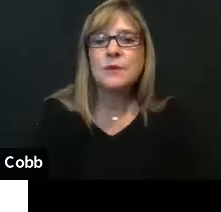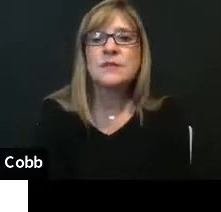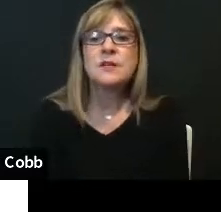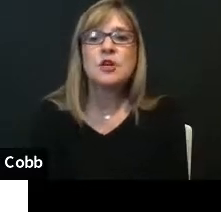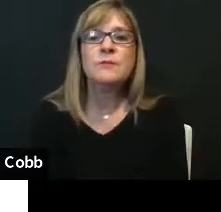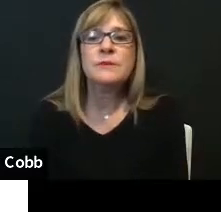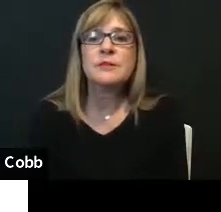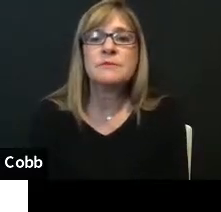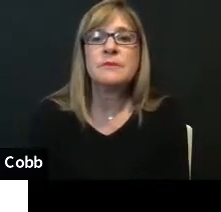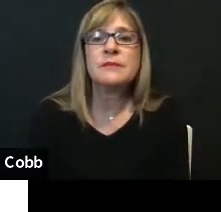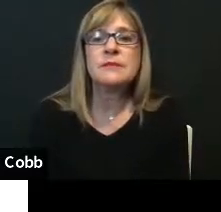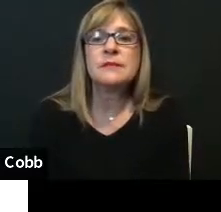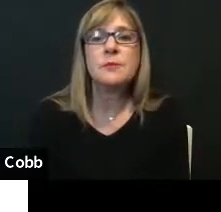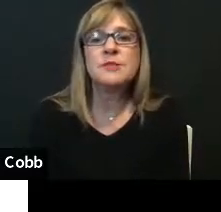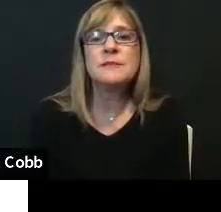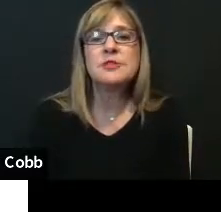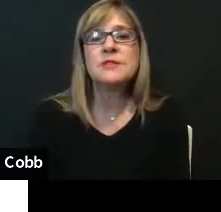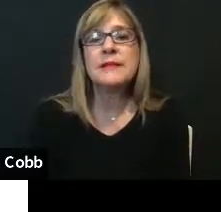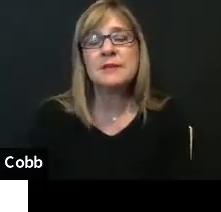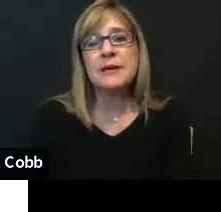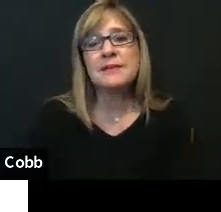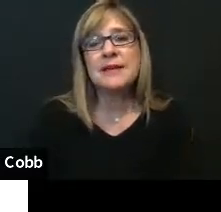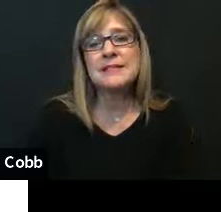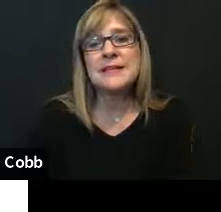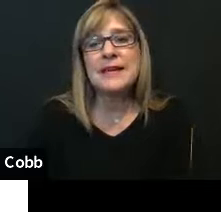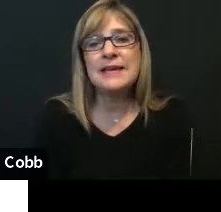There was so much misunderstanding about the ADA